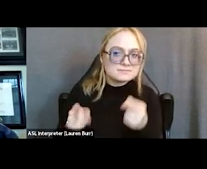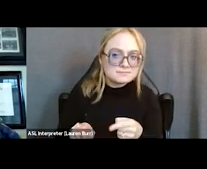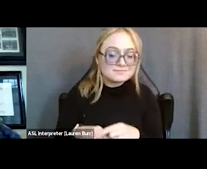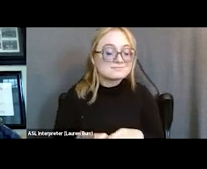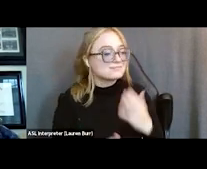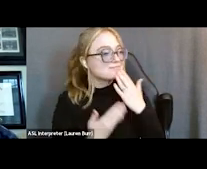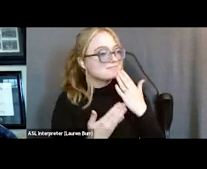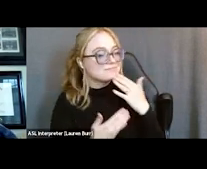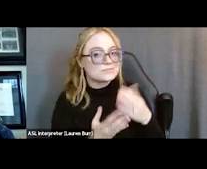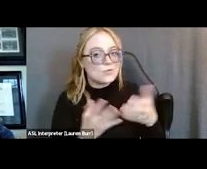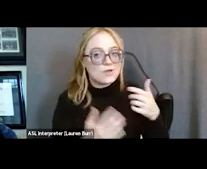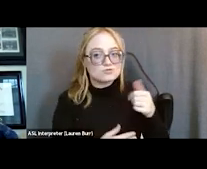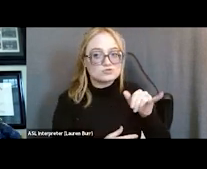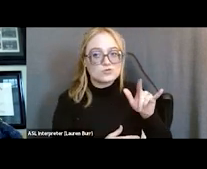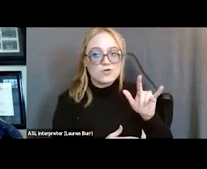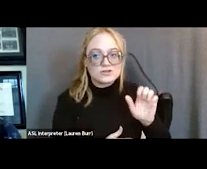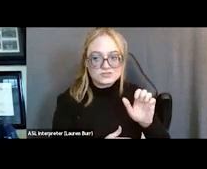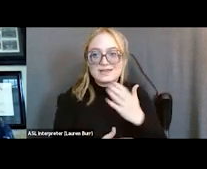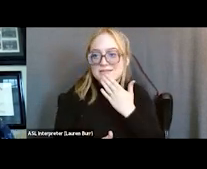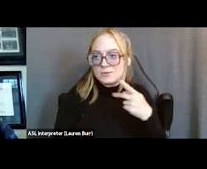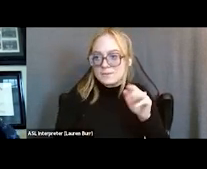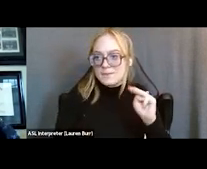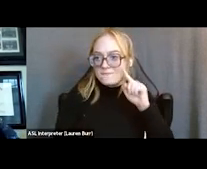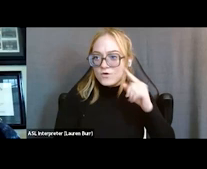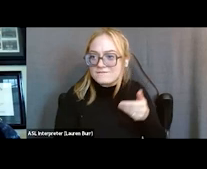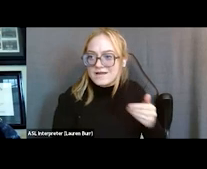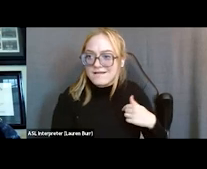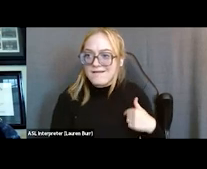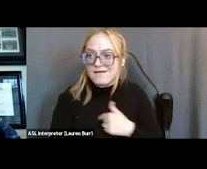and thank you, Pam, for inviting us, social security, to this wonderful webinar.